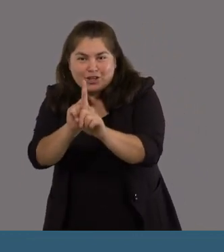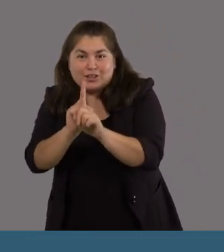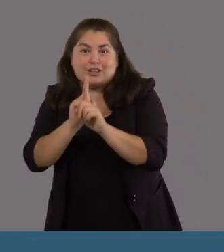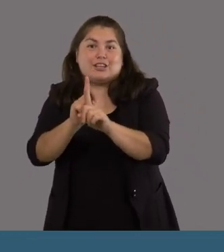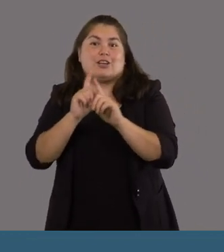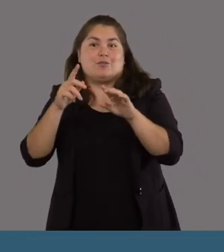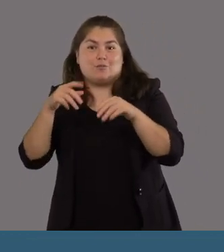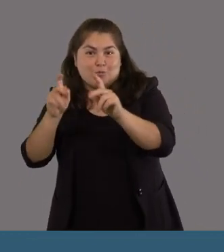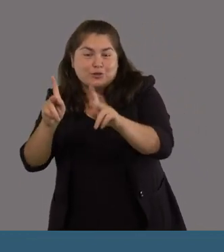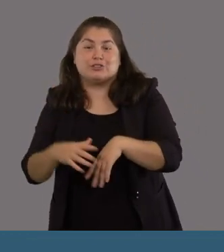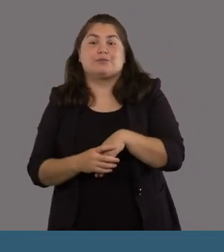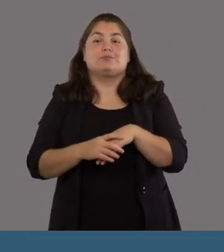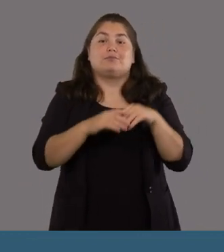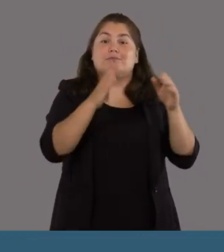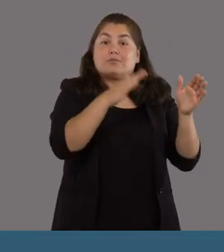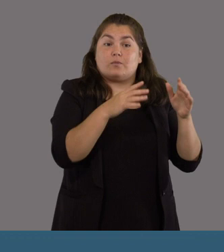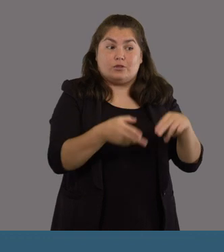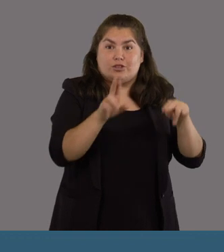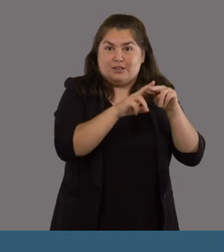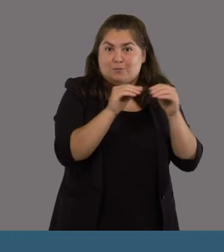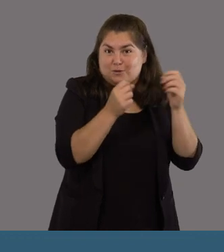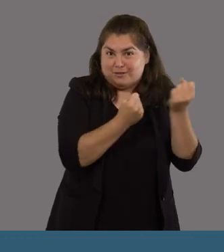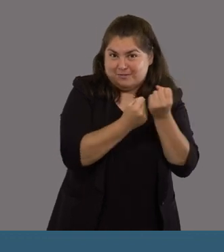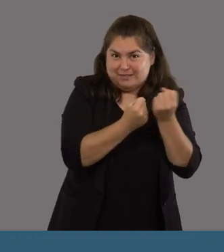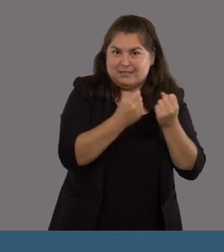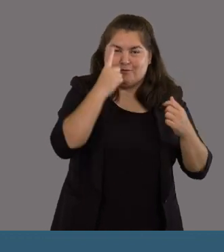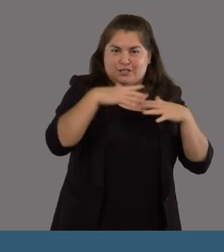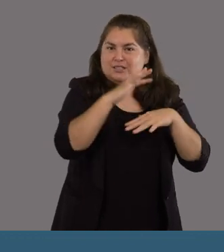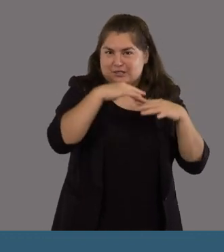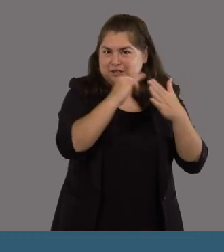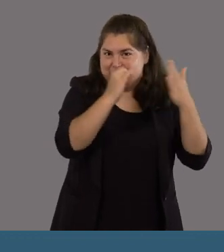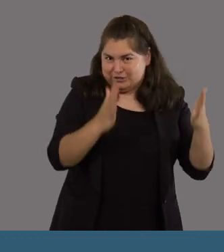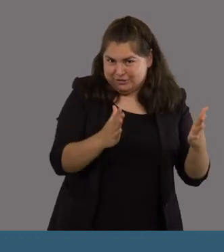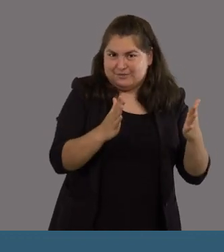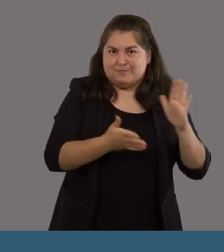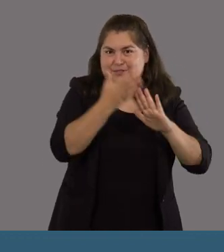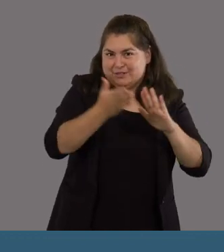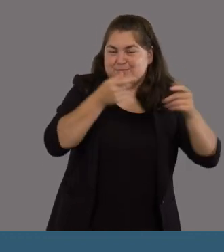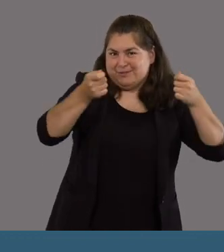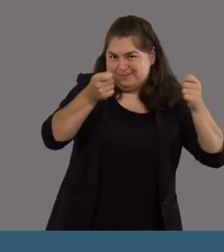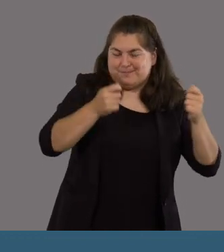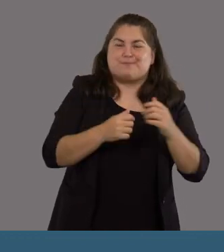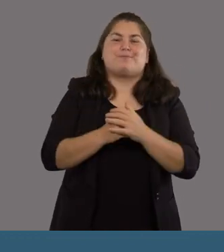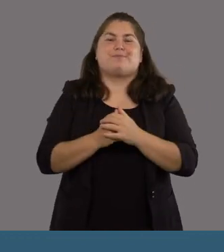opportunities, and increase support for Indigenous arts administrators.